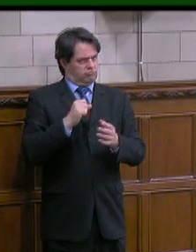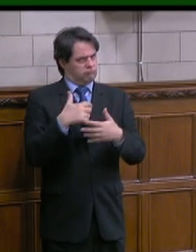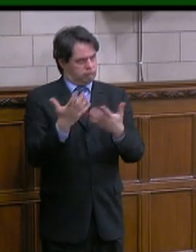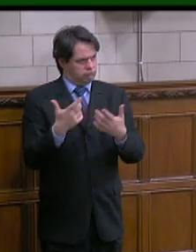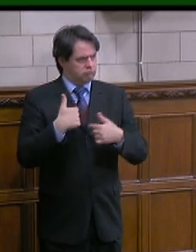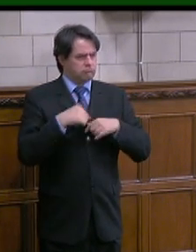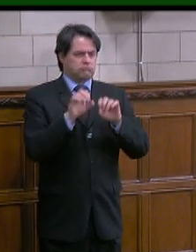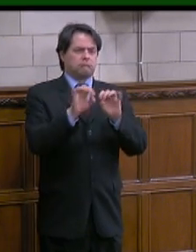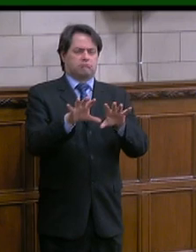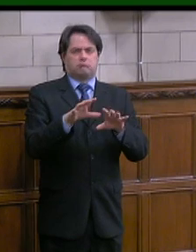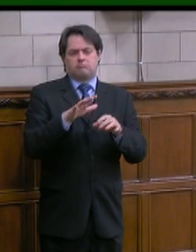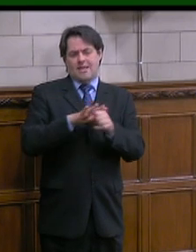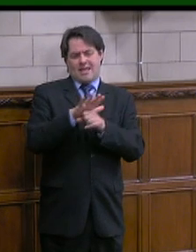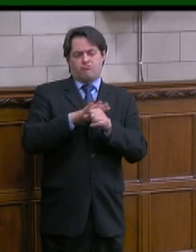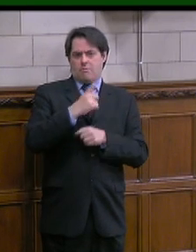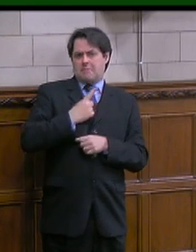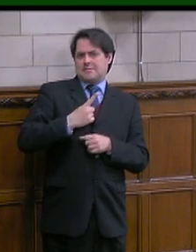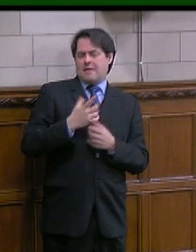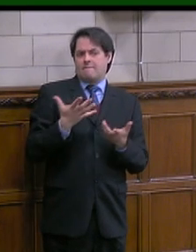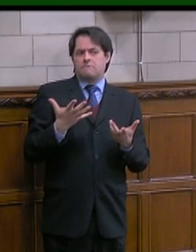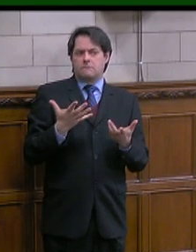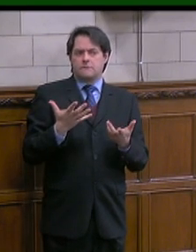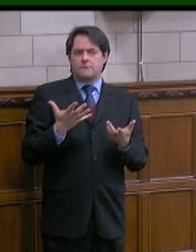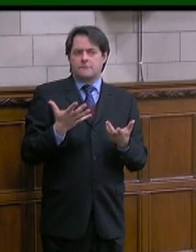I want to say a bit about that.